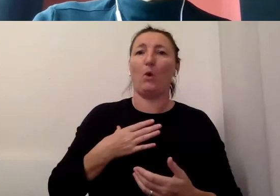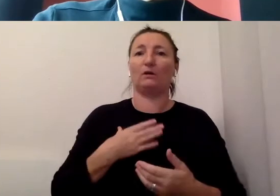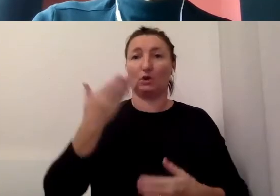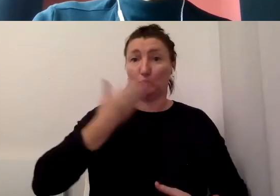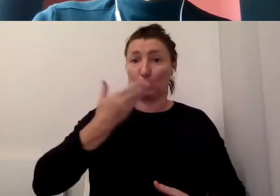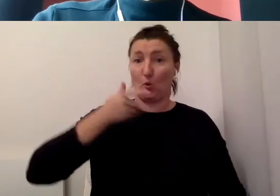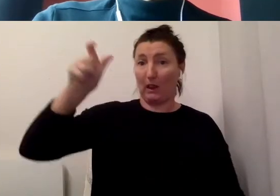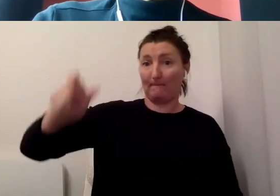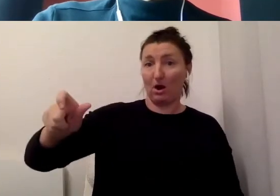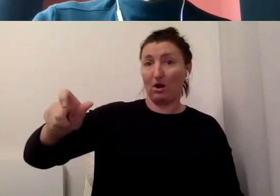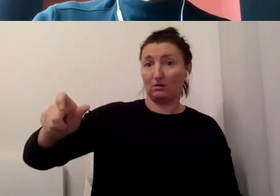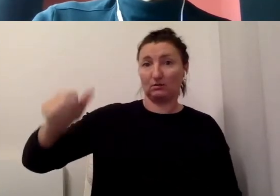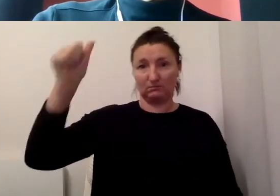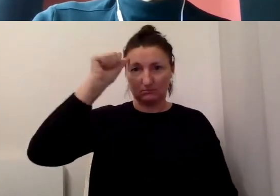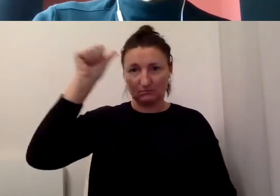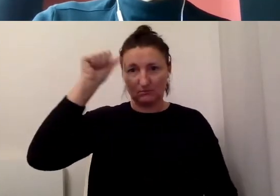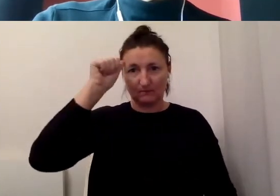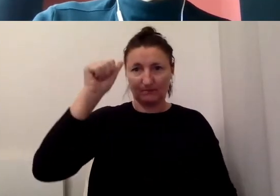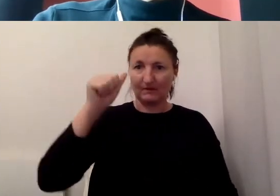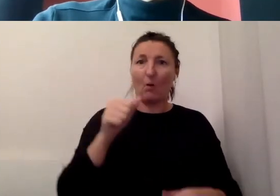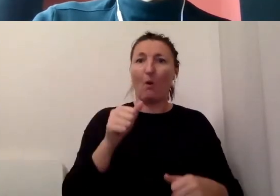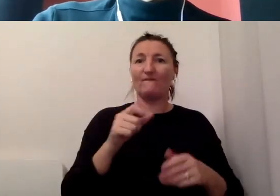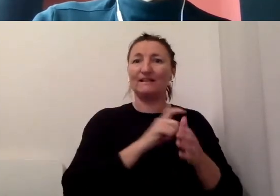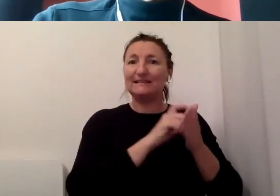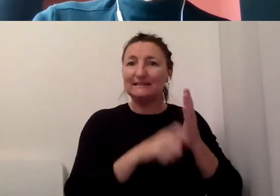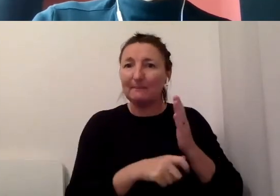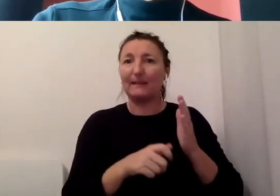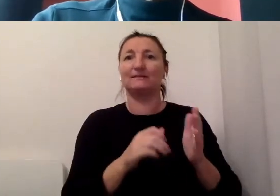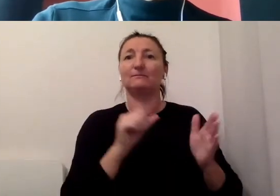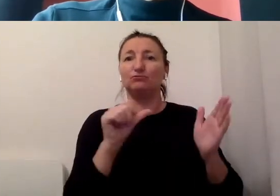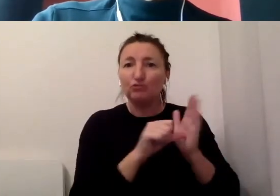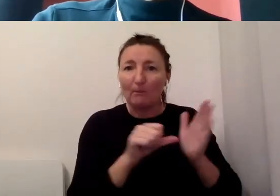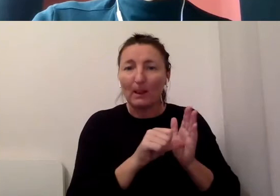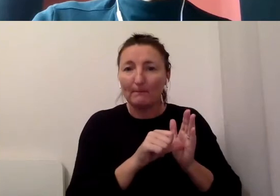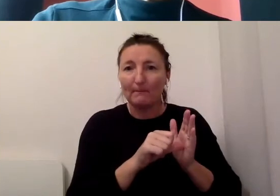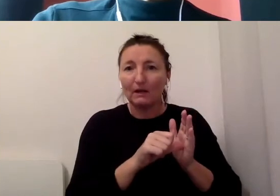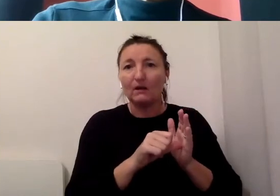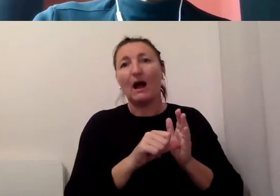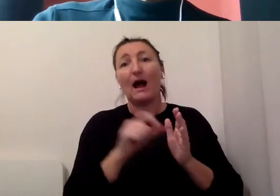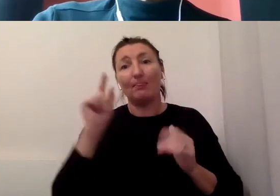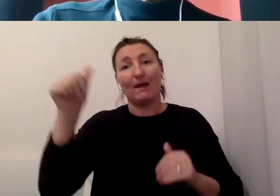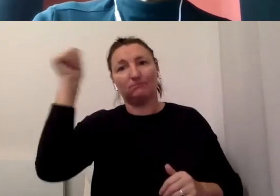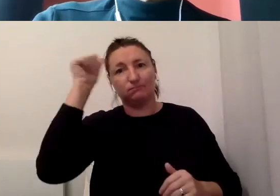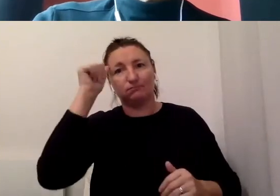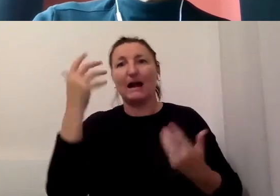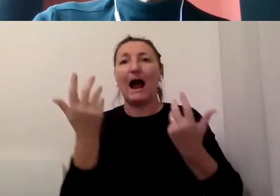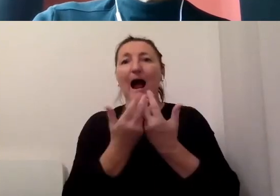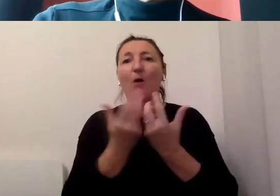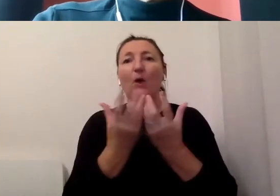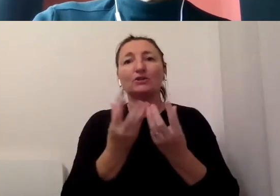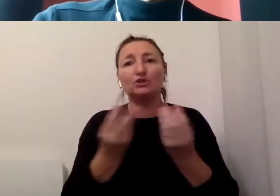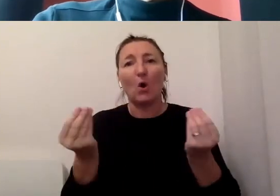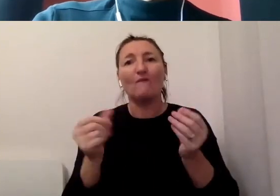all these problems that happen and can find ways to solve them to help them into jobs,